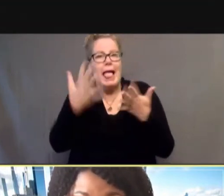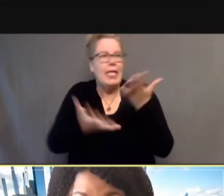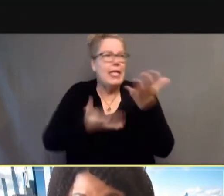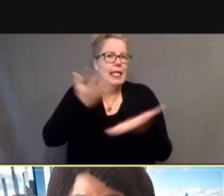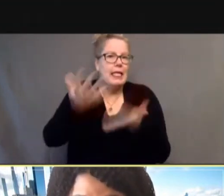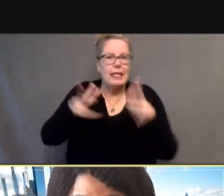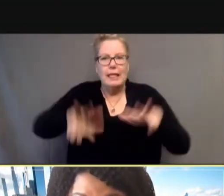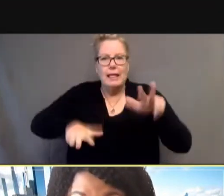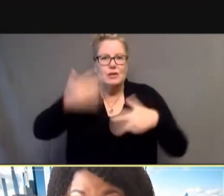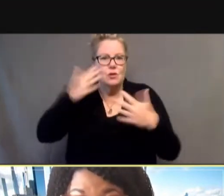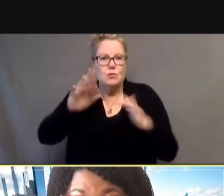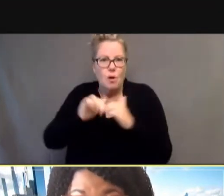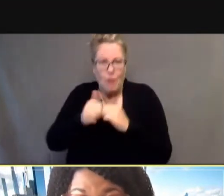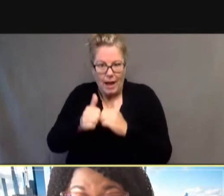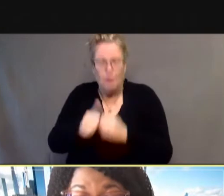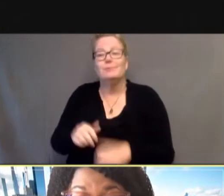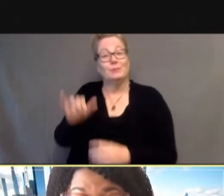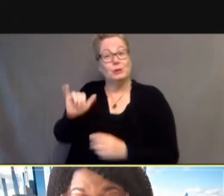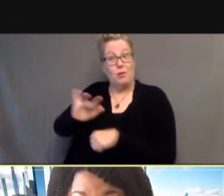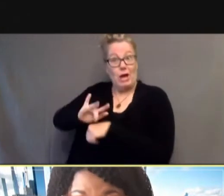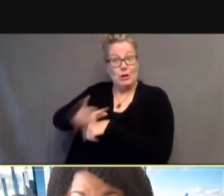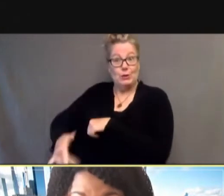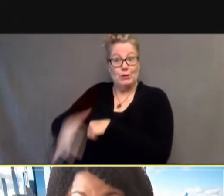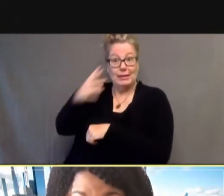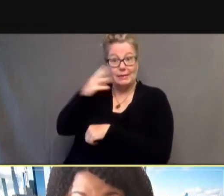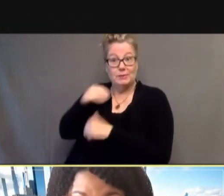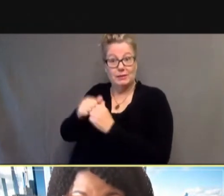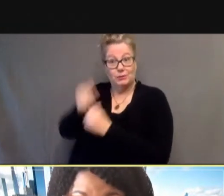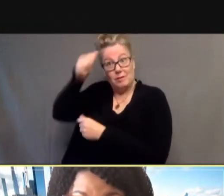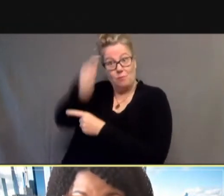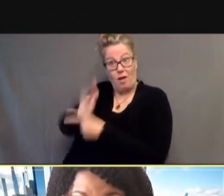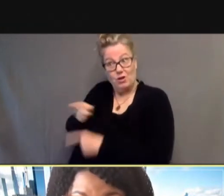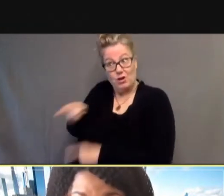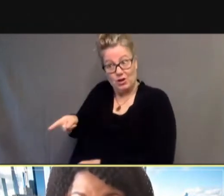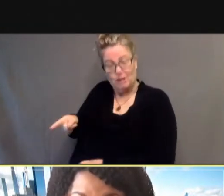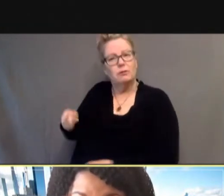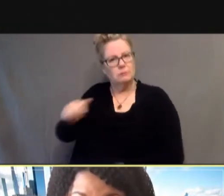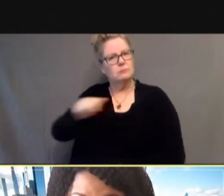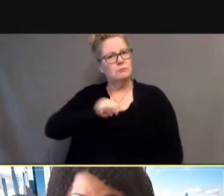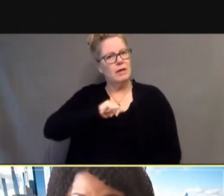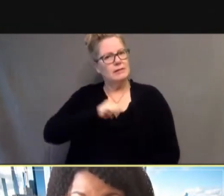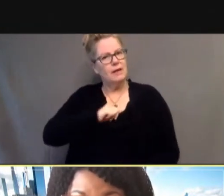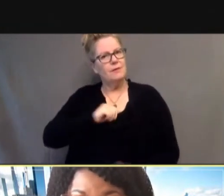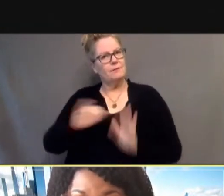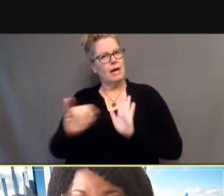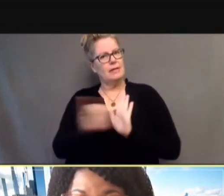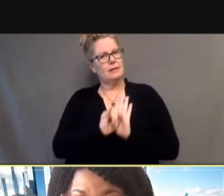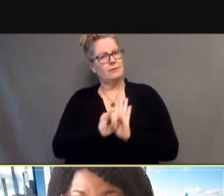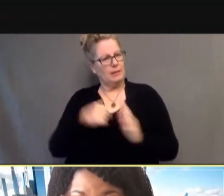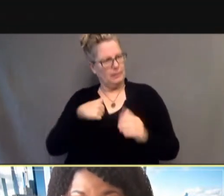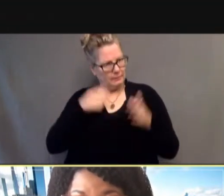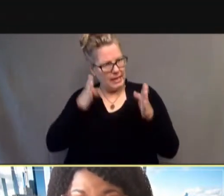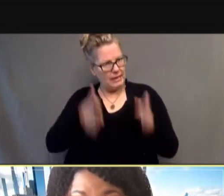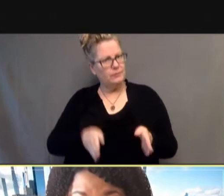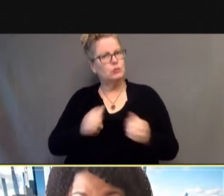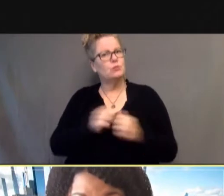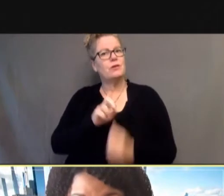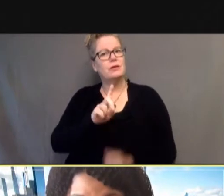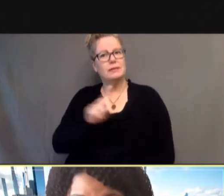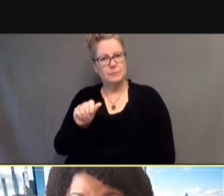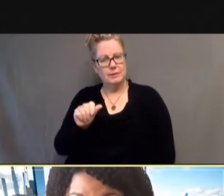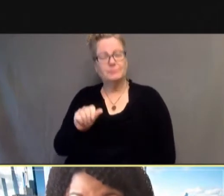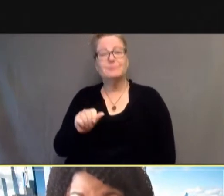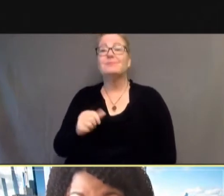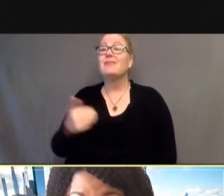with my brother, I personally identify as an individual with a disability. I have fibromyalgia,